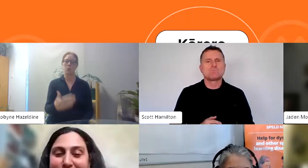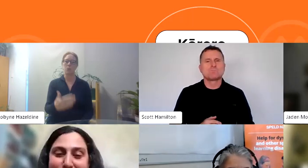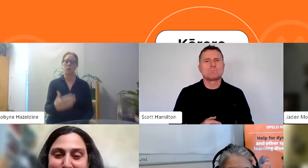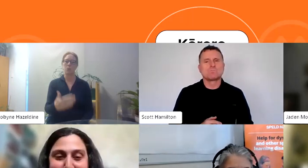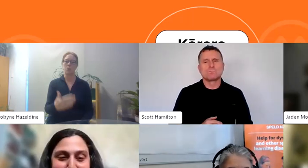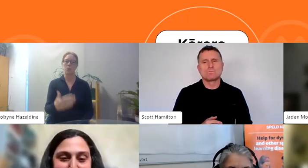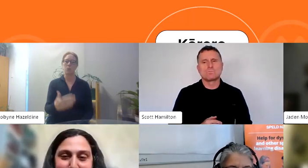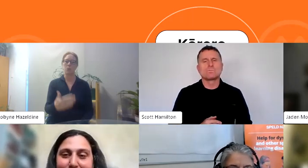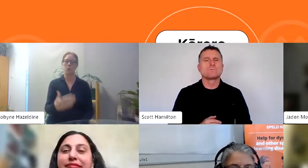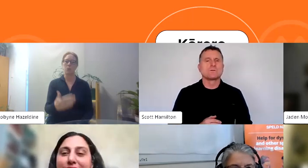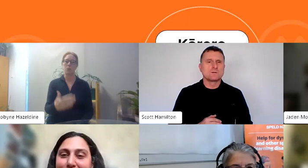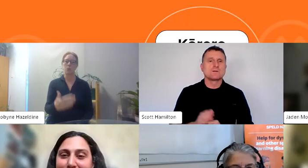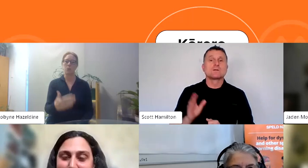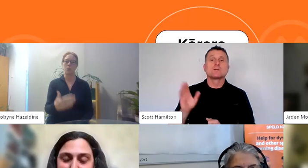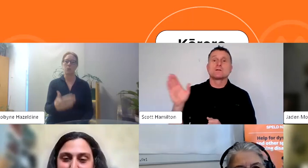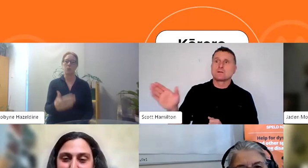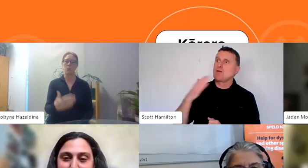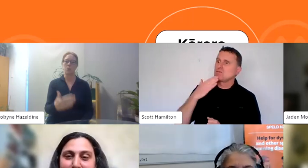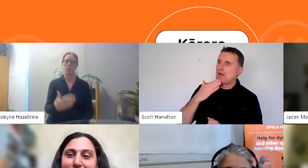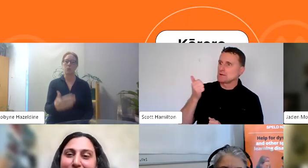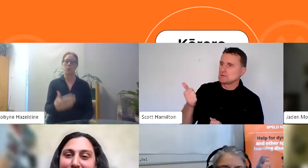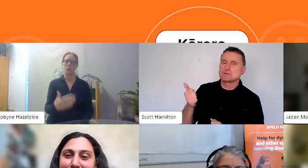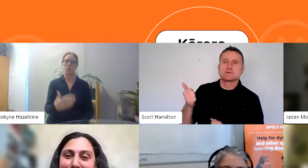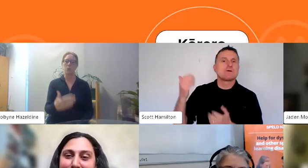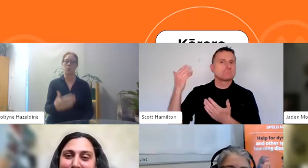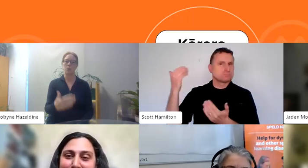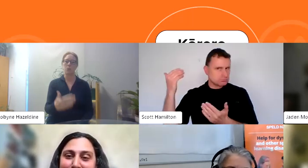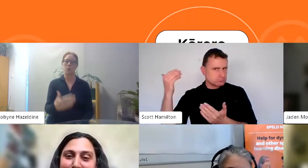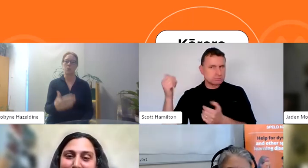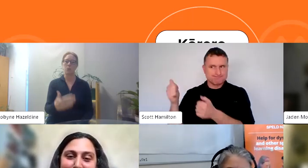for sharing your insights, I got a lot out of that. Next we'll go